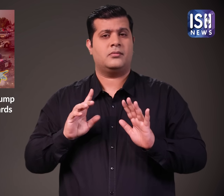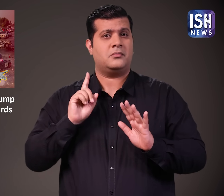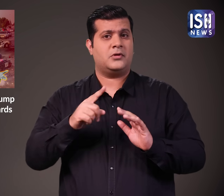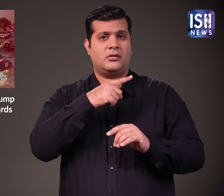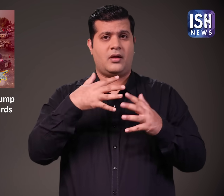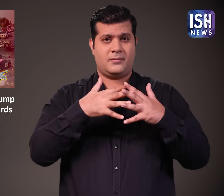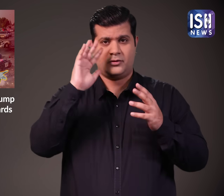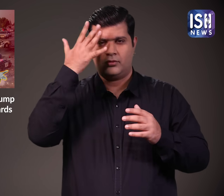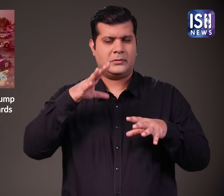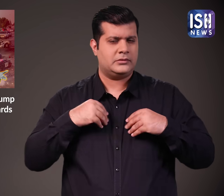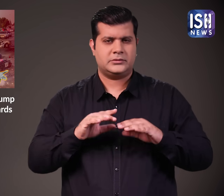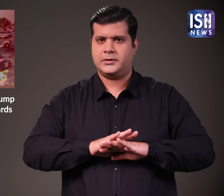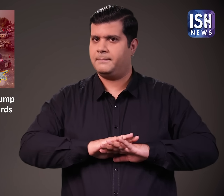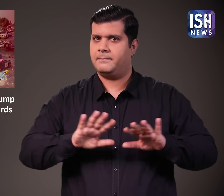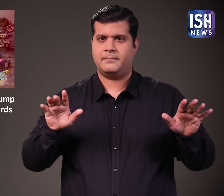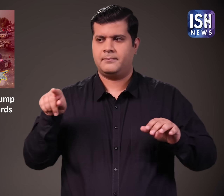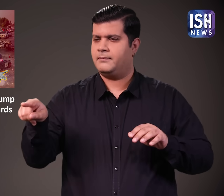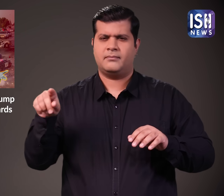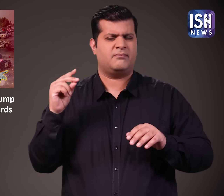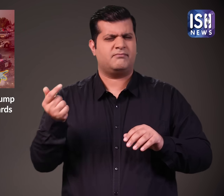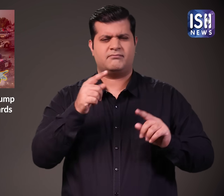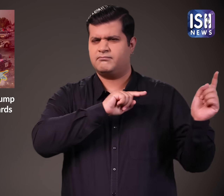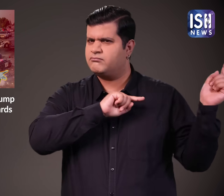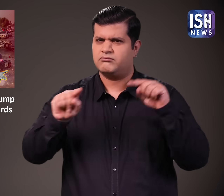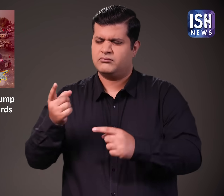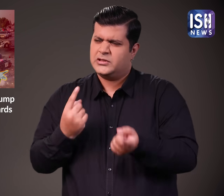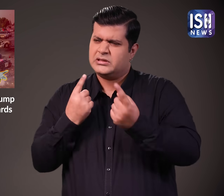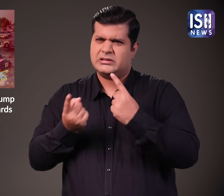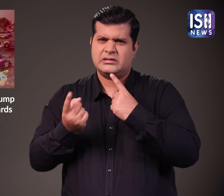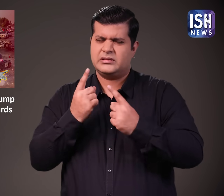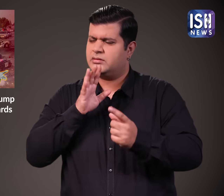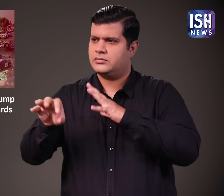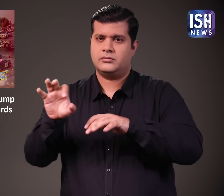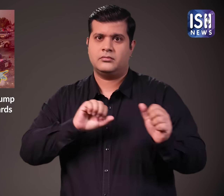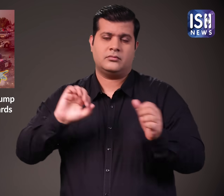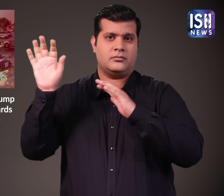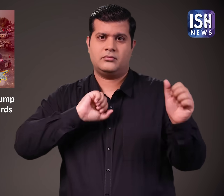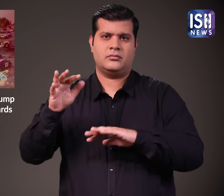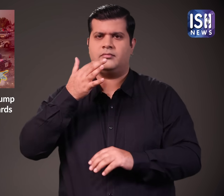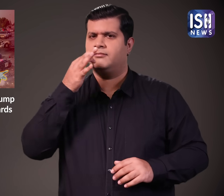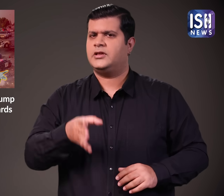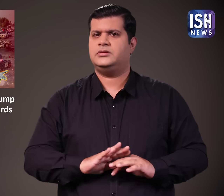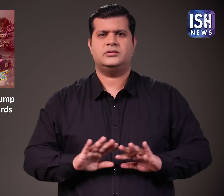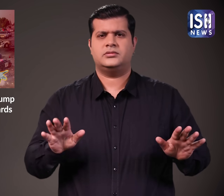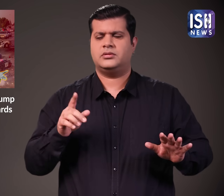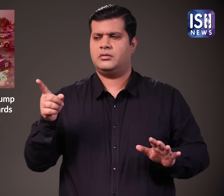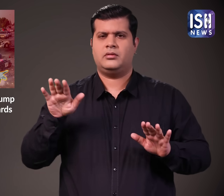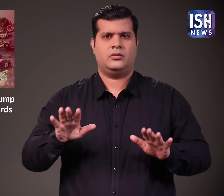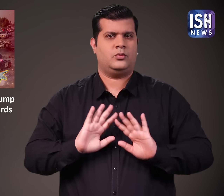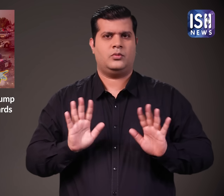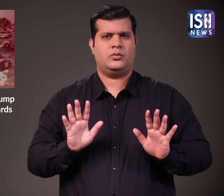But Trump did not accept this and want such people to be checked and immediately deported.